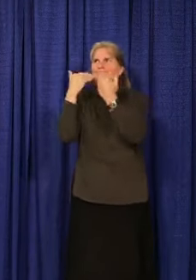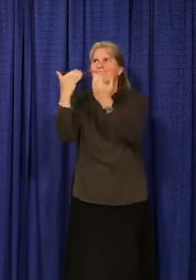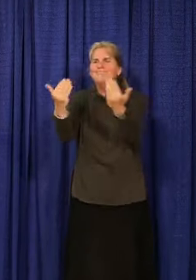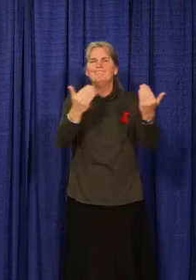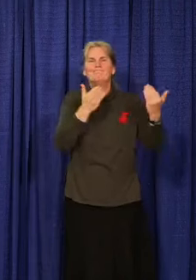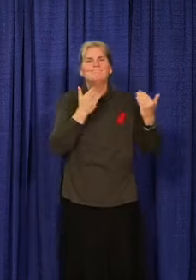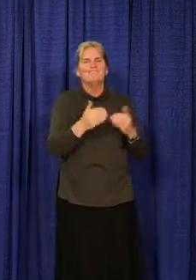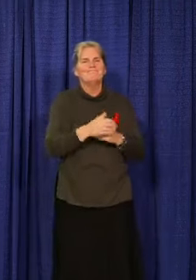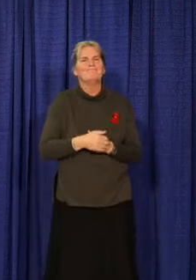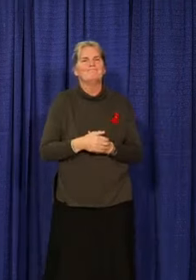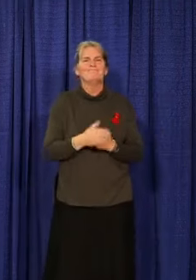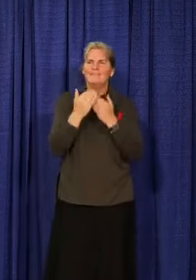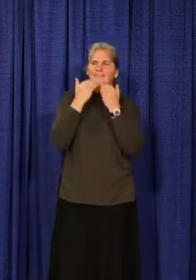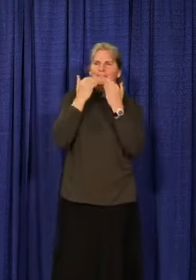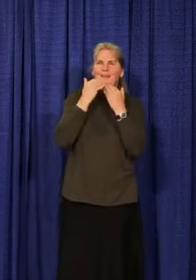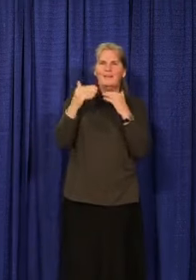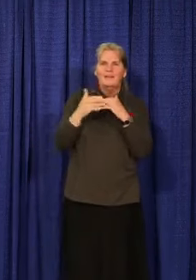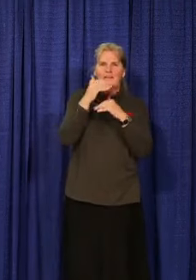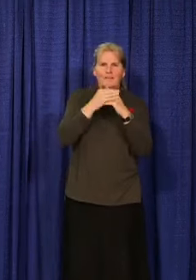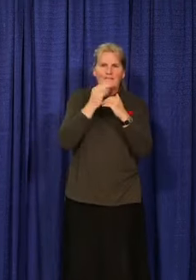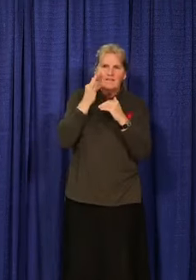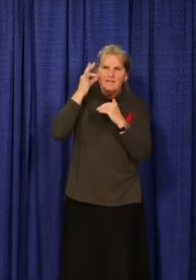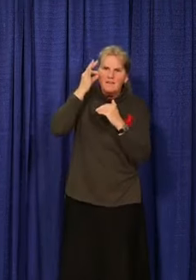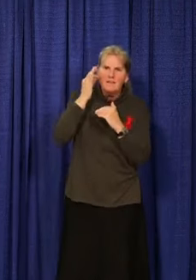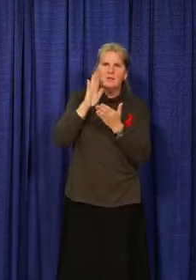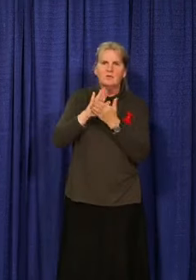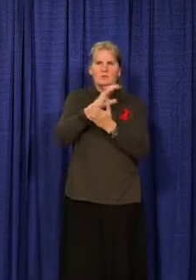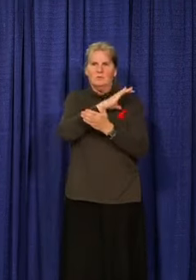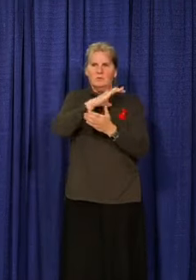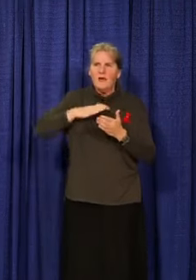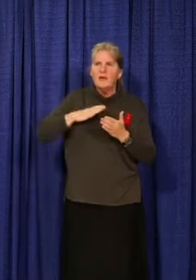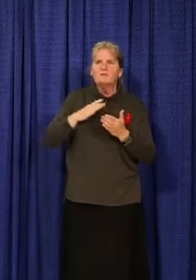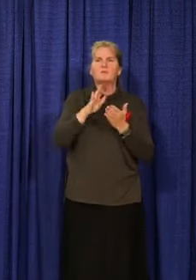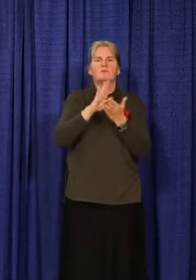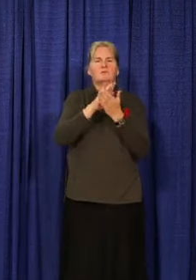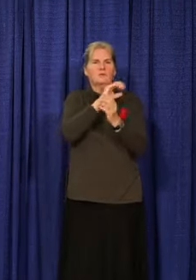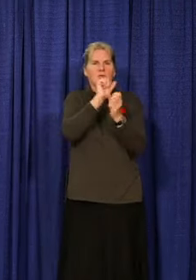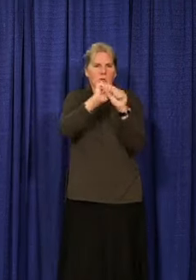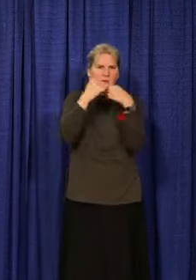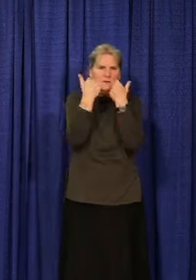Our thanks goes to the Yukon first Nations, two school councils and associations, to